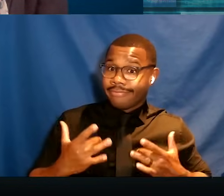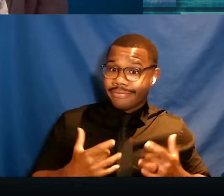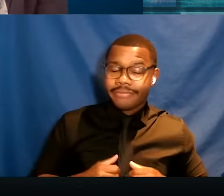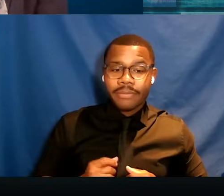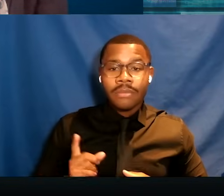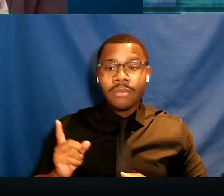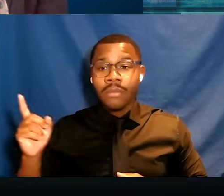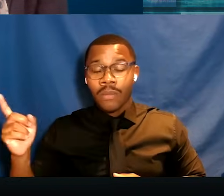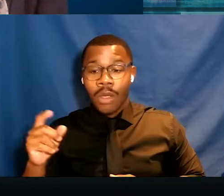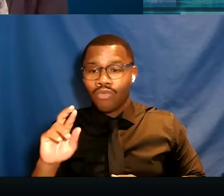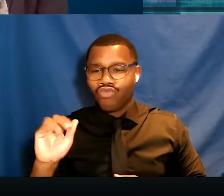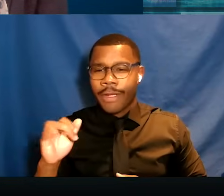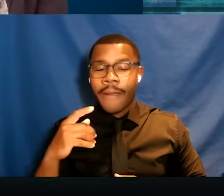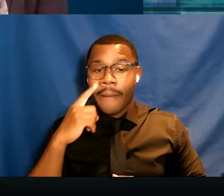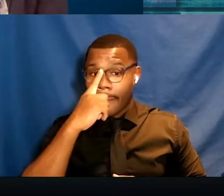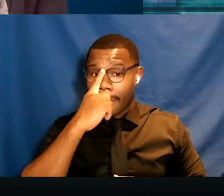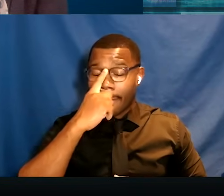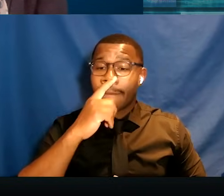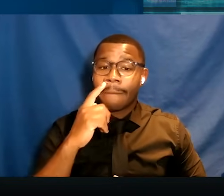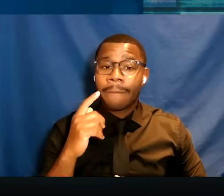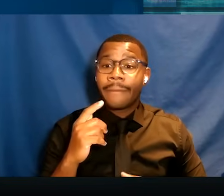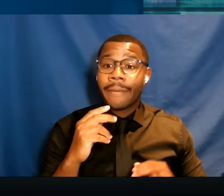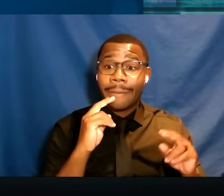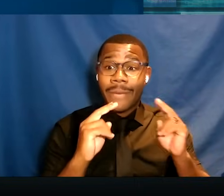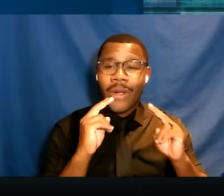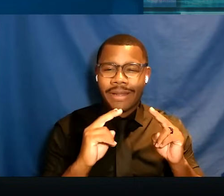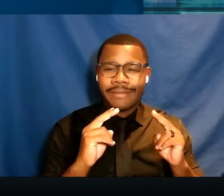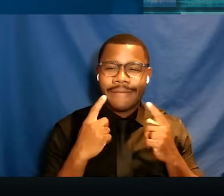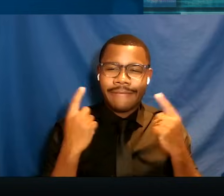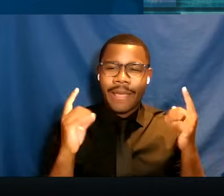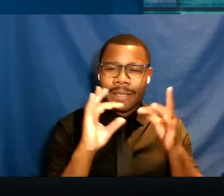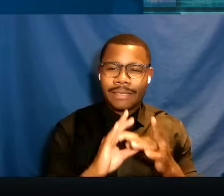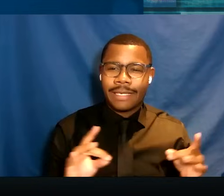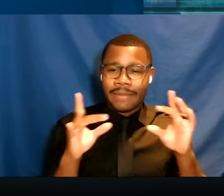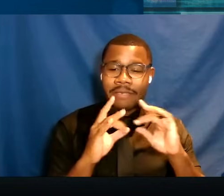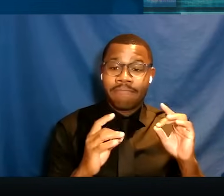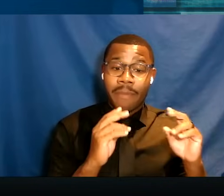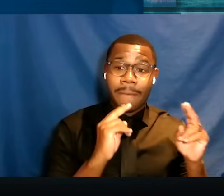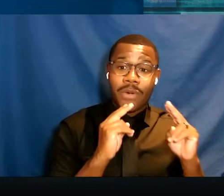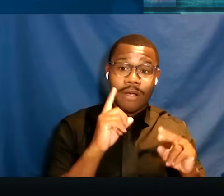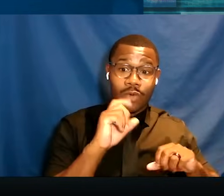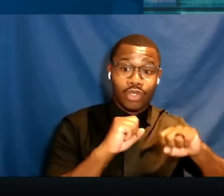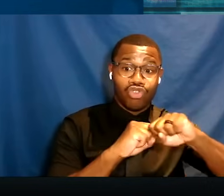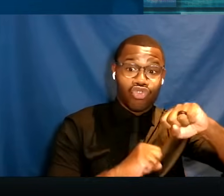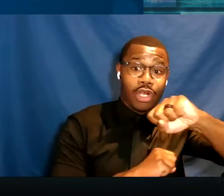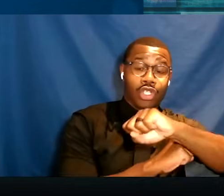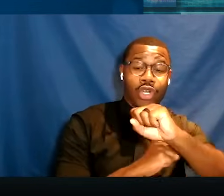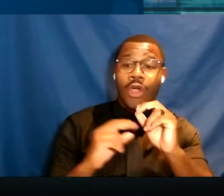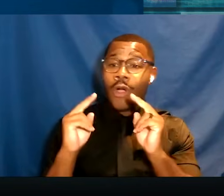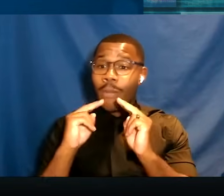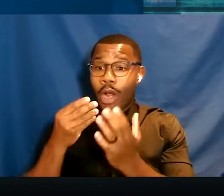that, you know, there's an old adage in bargaining, "You can bargain for structure or you can bargain for money, but you almost never get both."